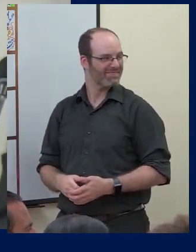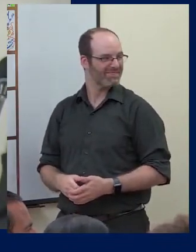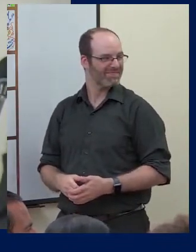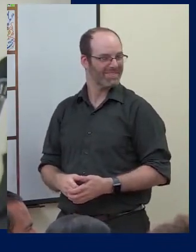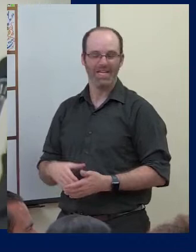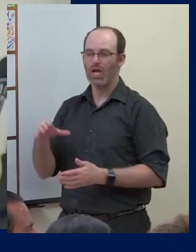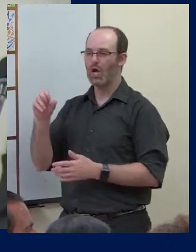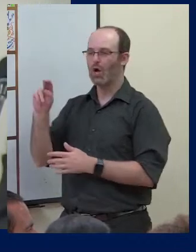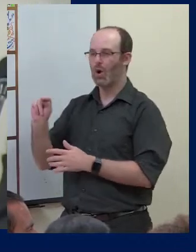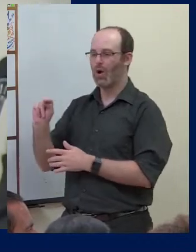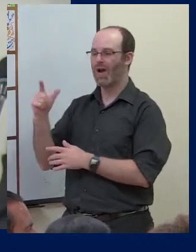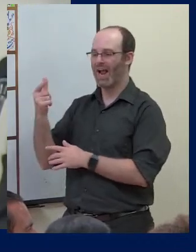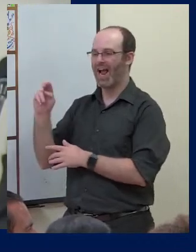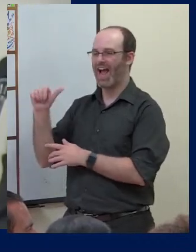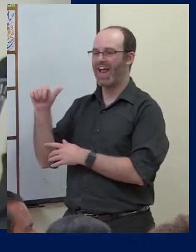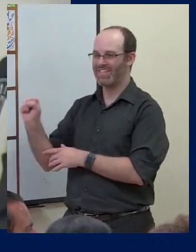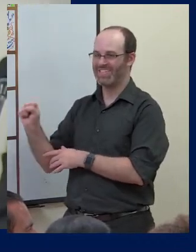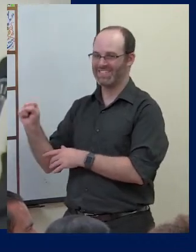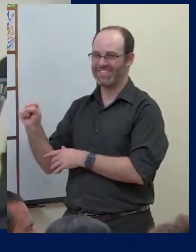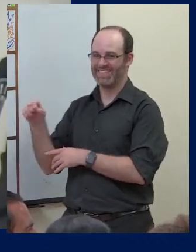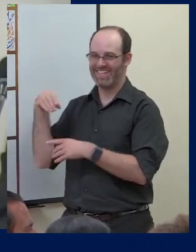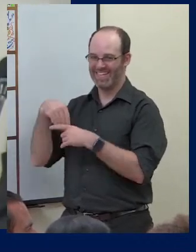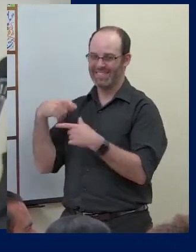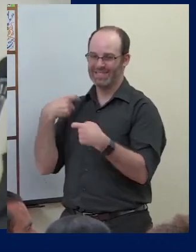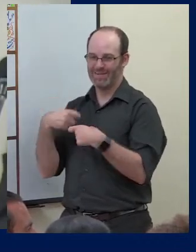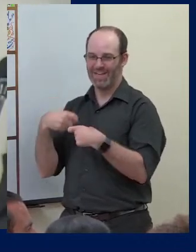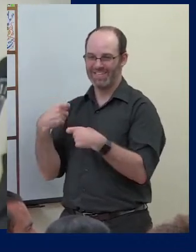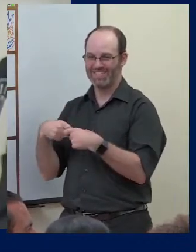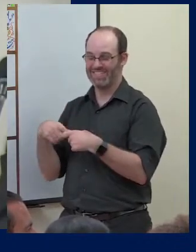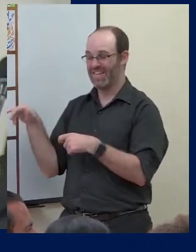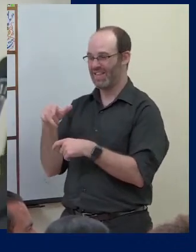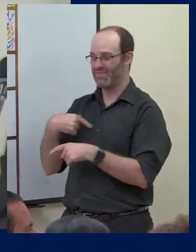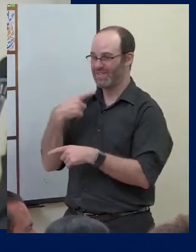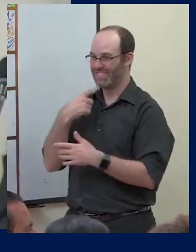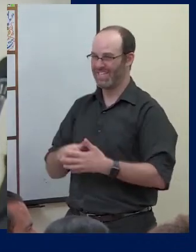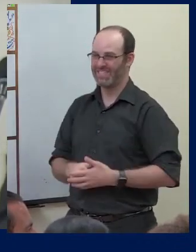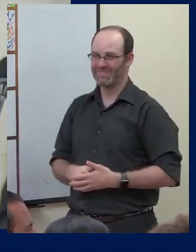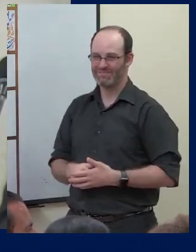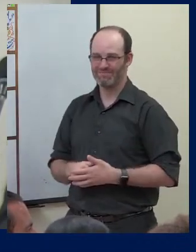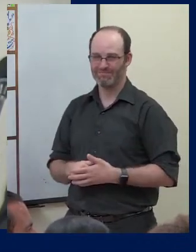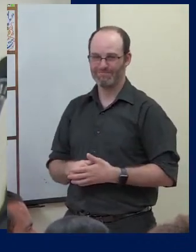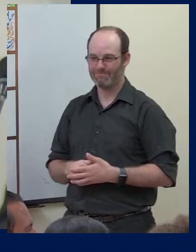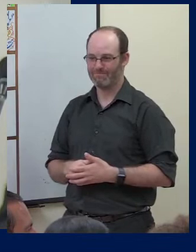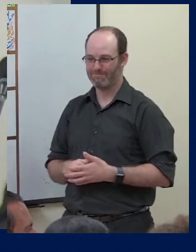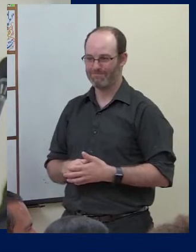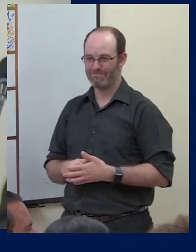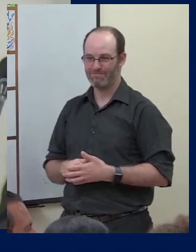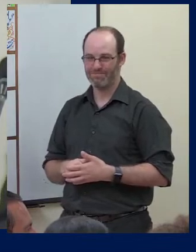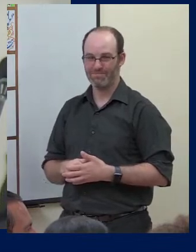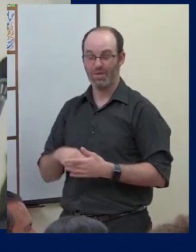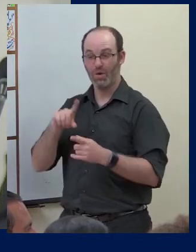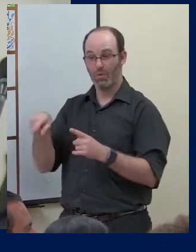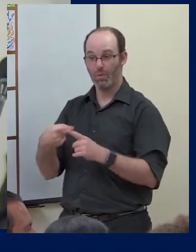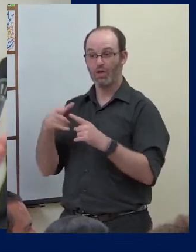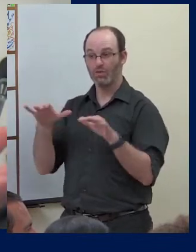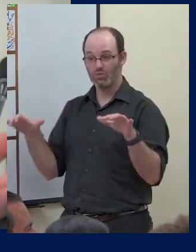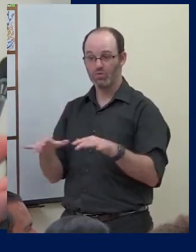We need to do this.